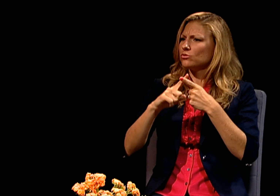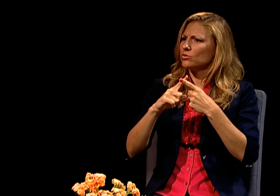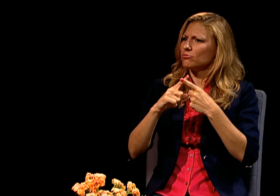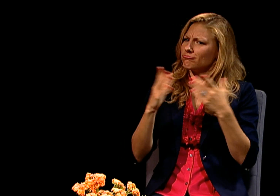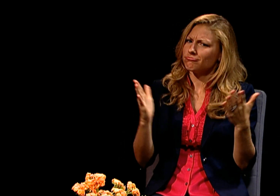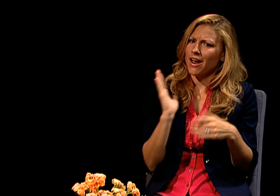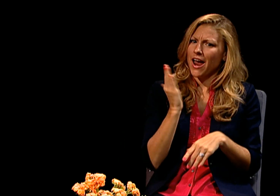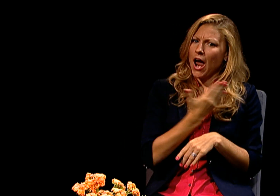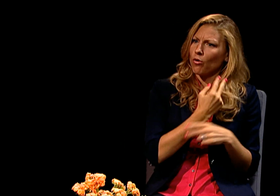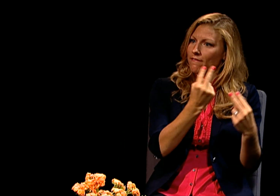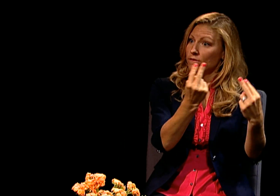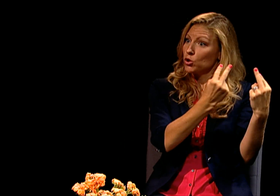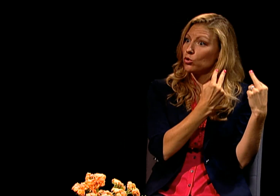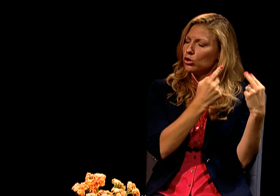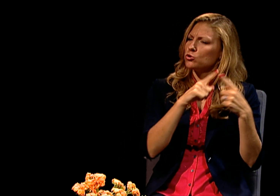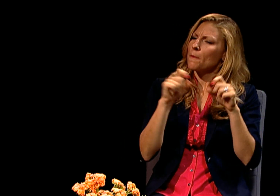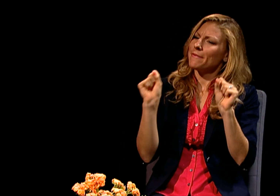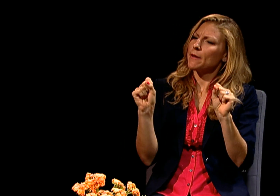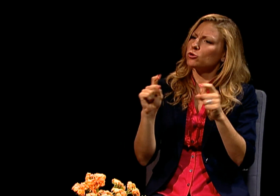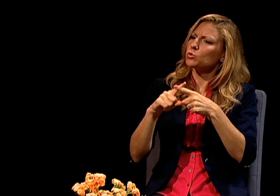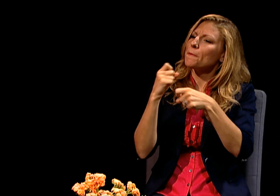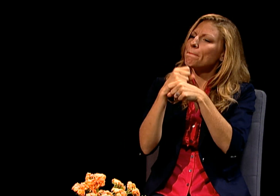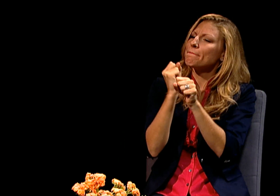ONE OF OUR GOALS IS TO REALLY ENCOURAGE OUR VIEWERS